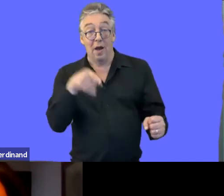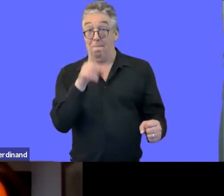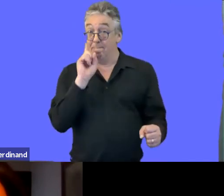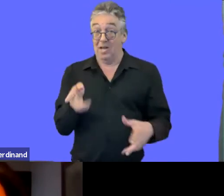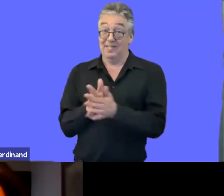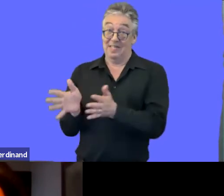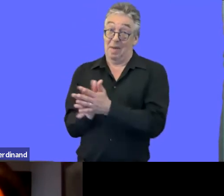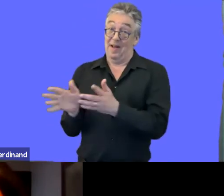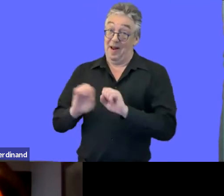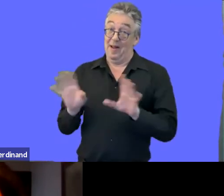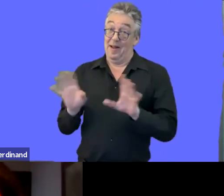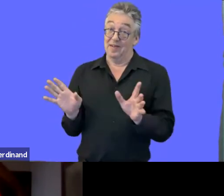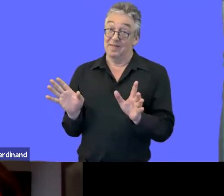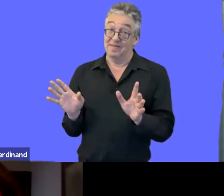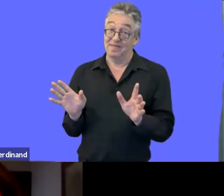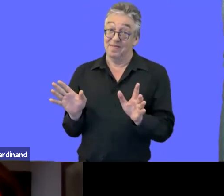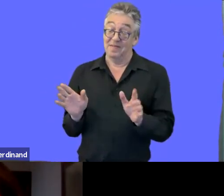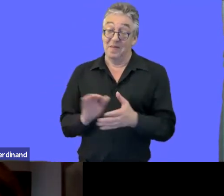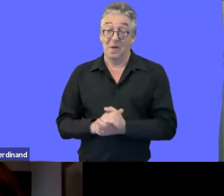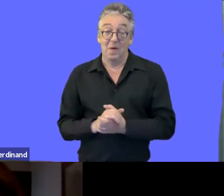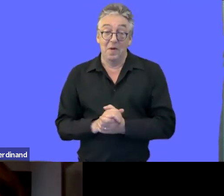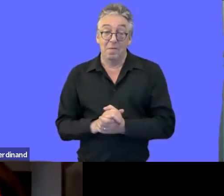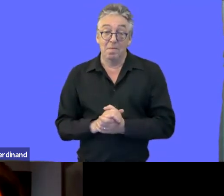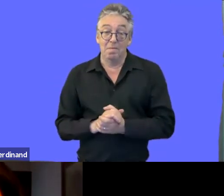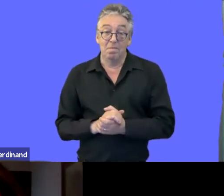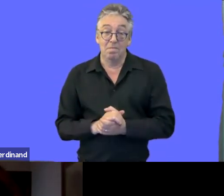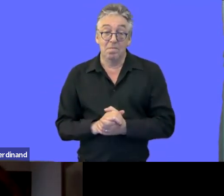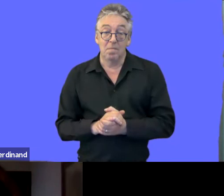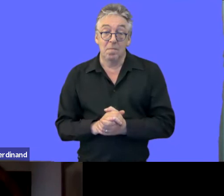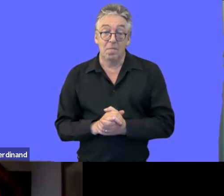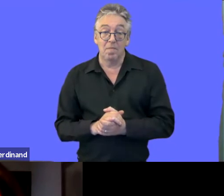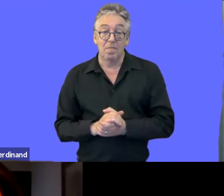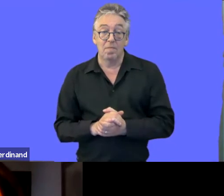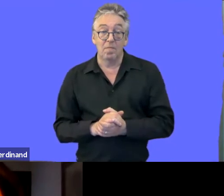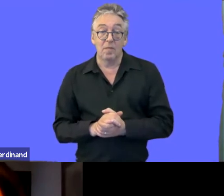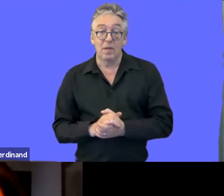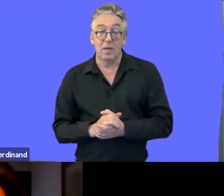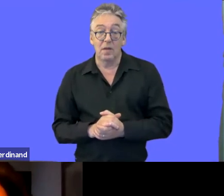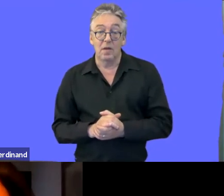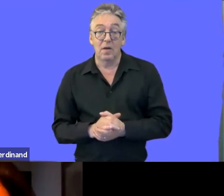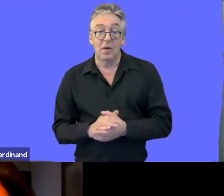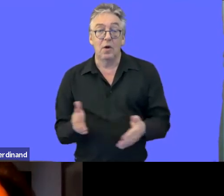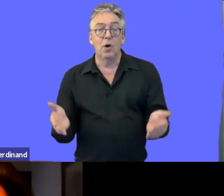and as Theodora has referenced we know for individuals to seek remedy